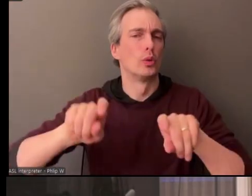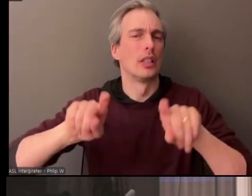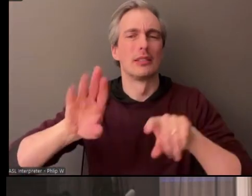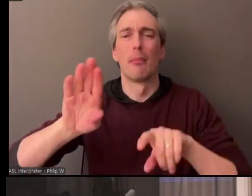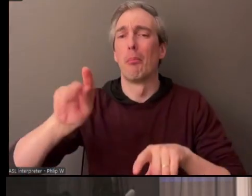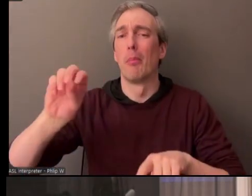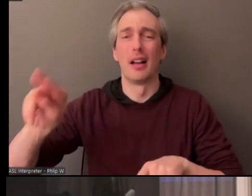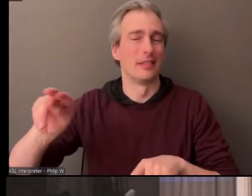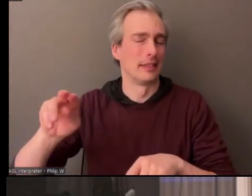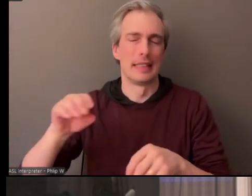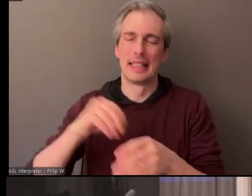All right?